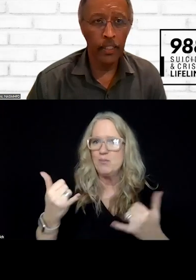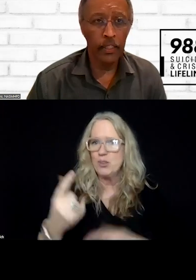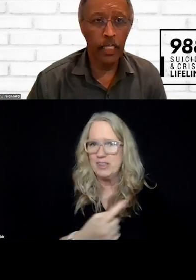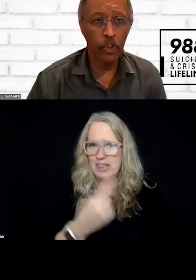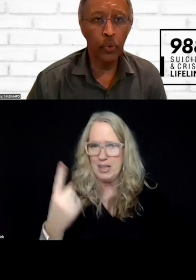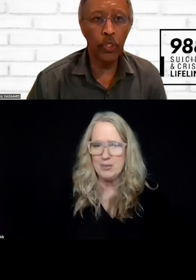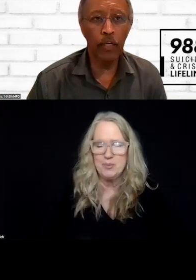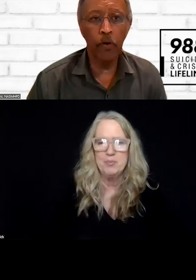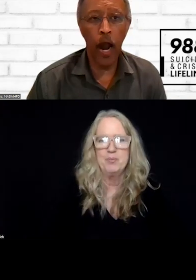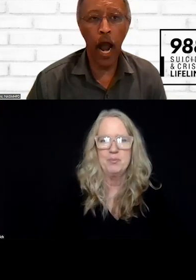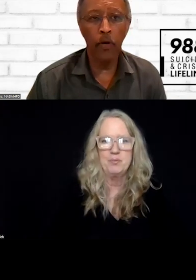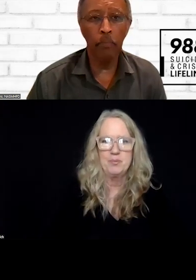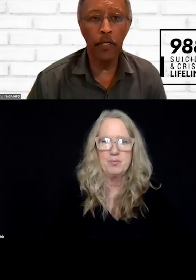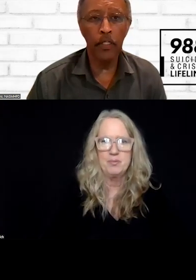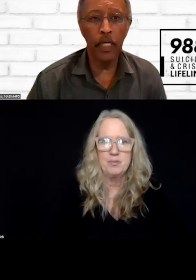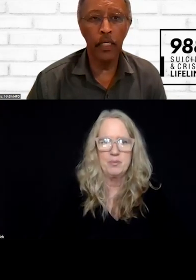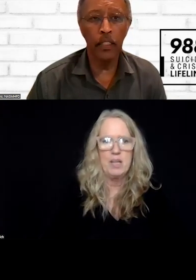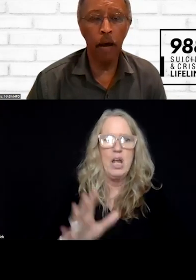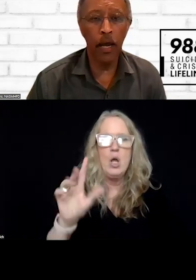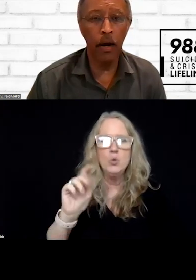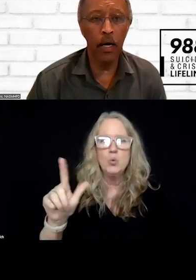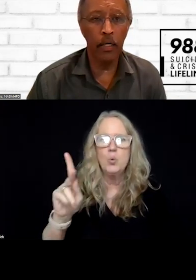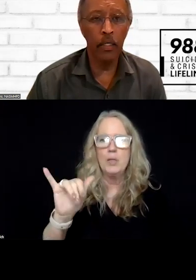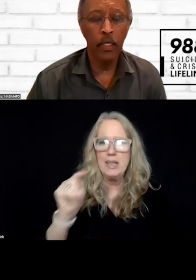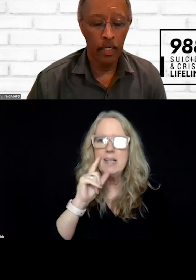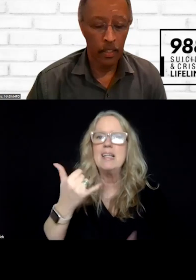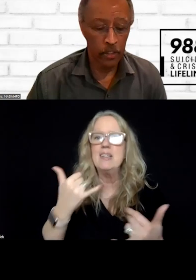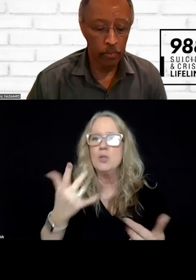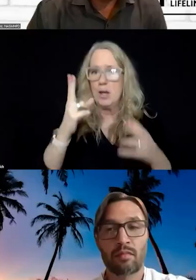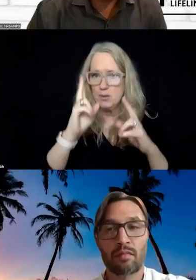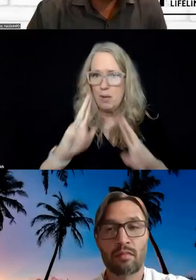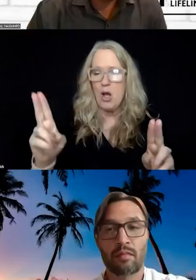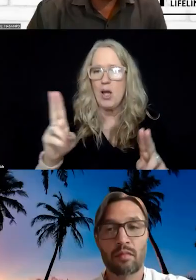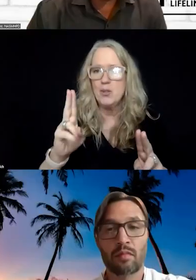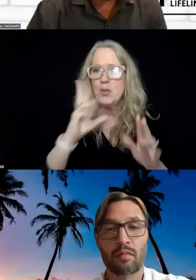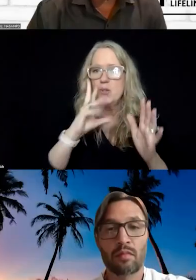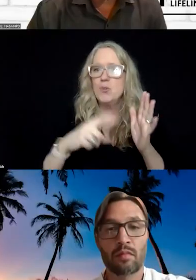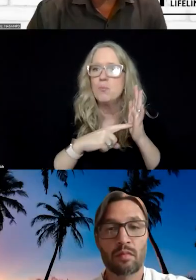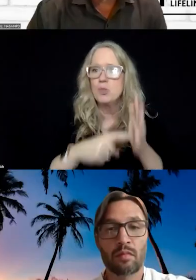THIS IS A TOOLKIT FOR HIRING PEERS. IT IS MY HONOR TO PRESENT THE PRESENTERS